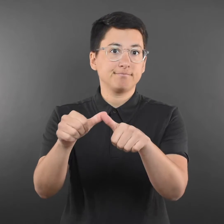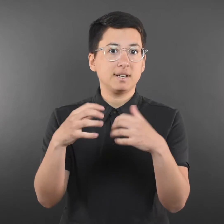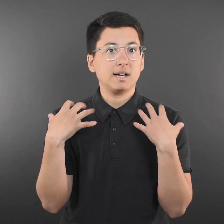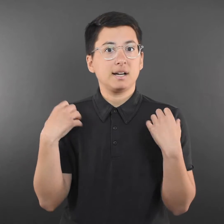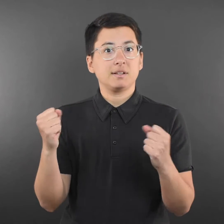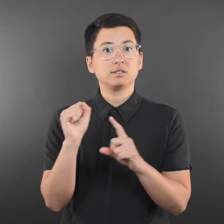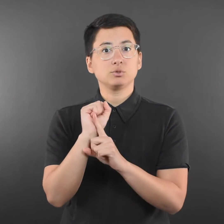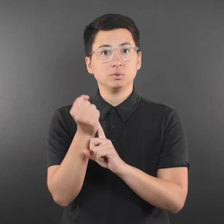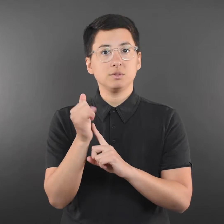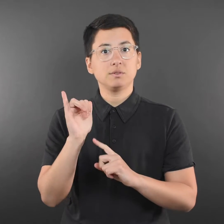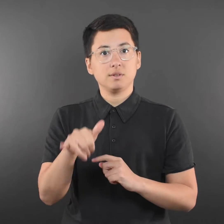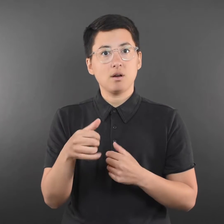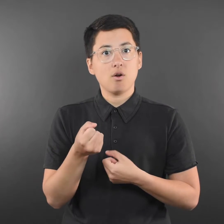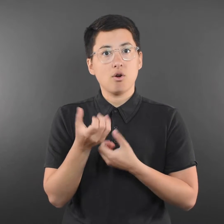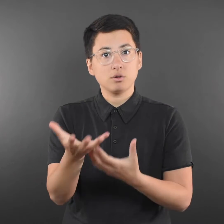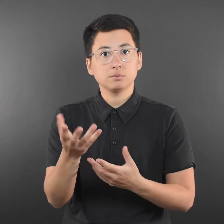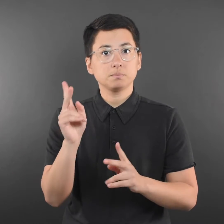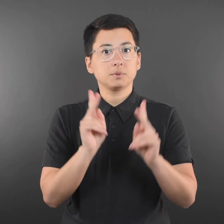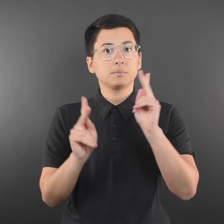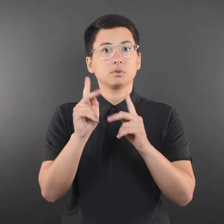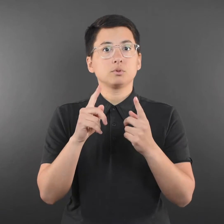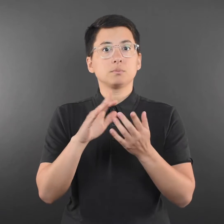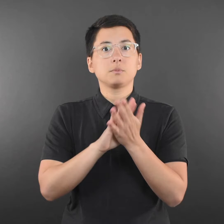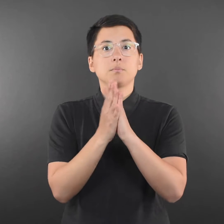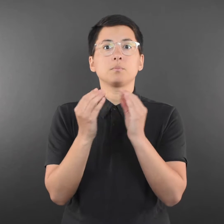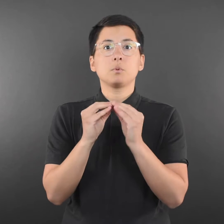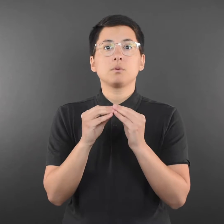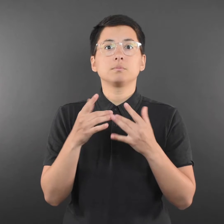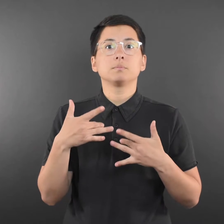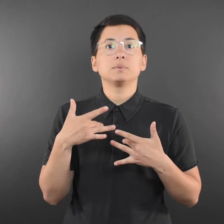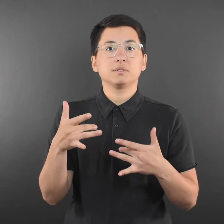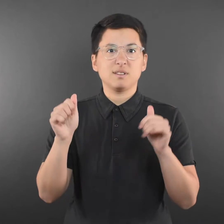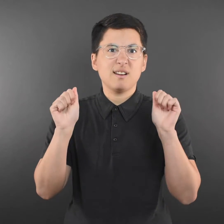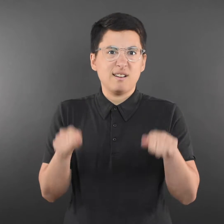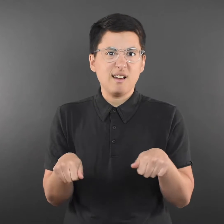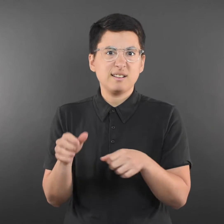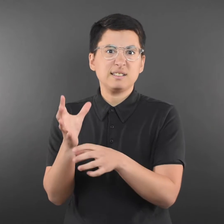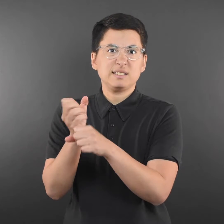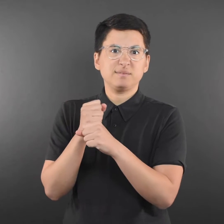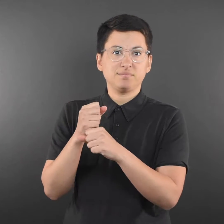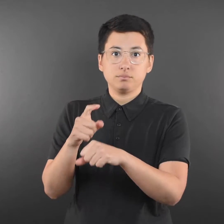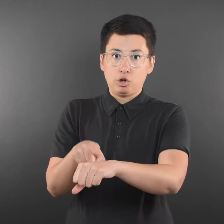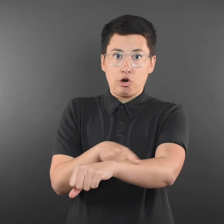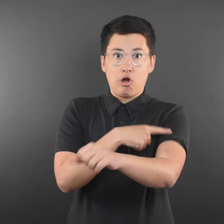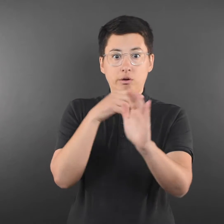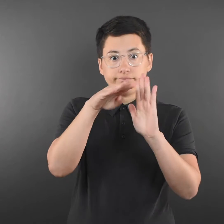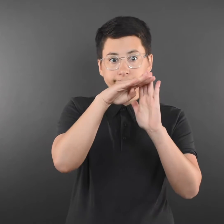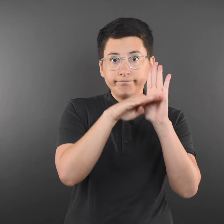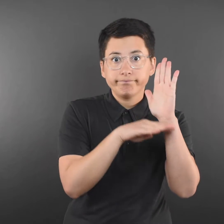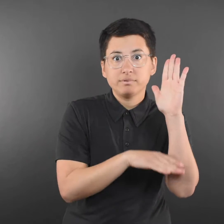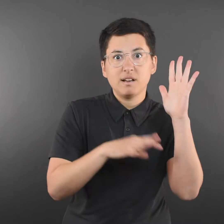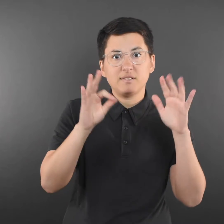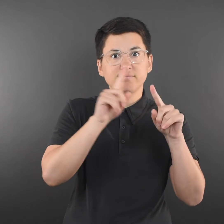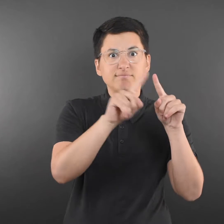that make people more susceptible to a long list of illnesses, including COVID-19.